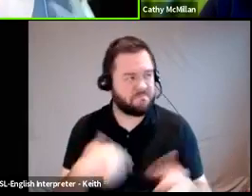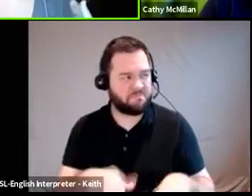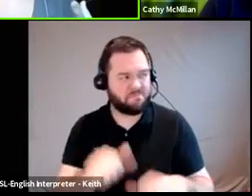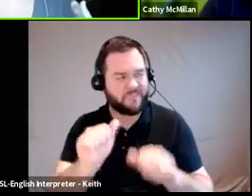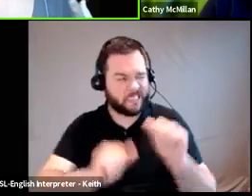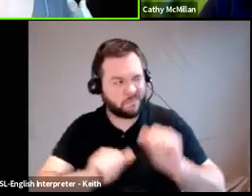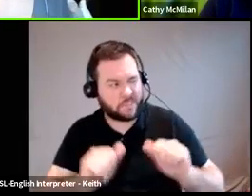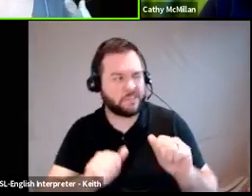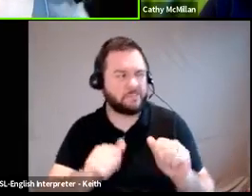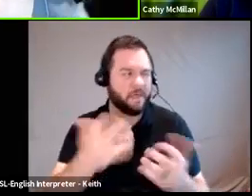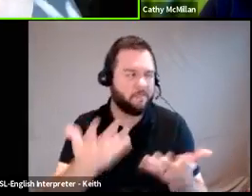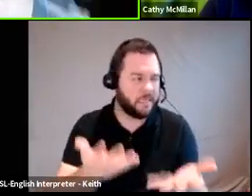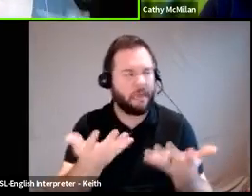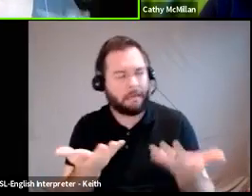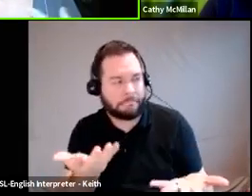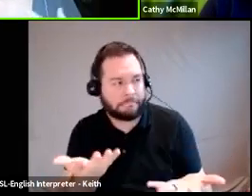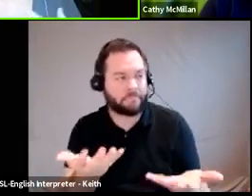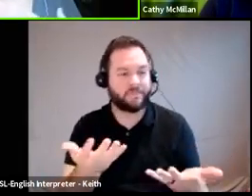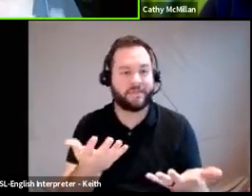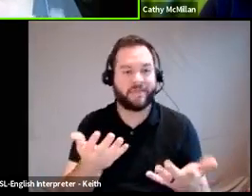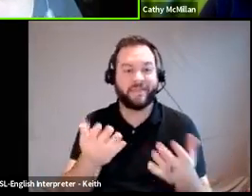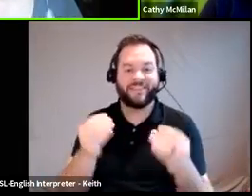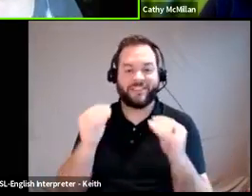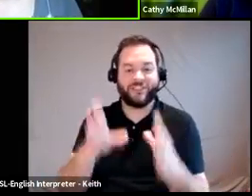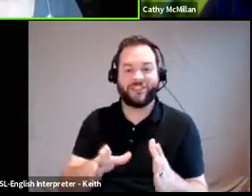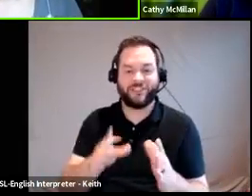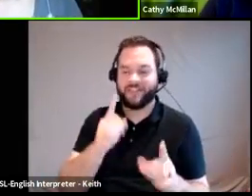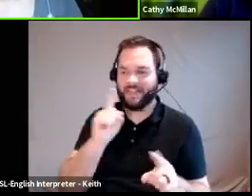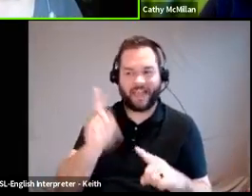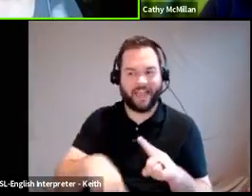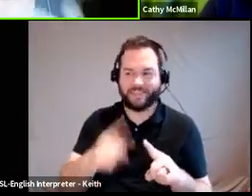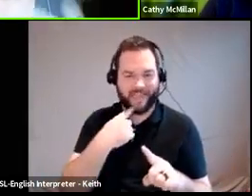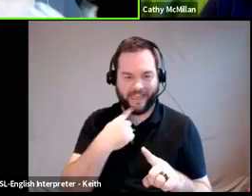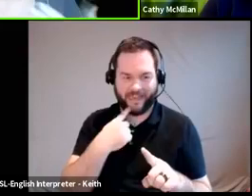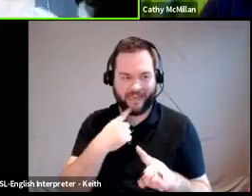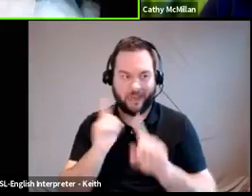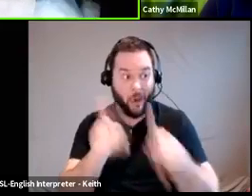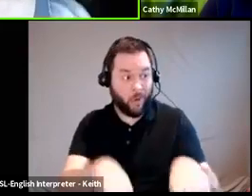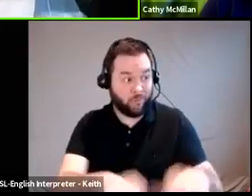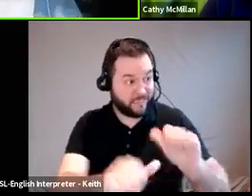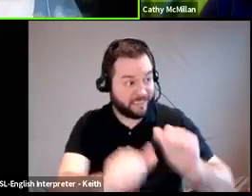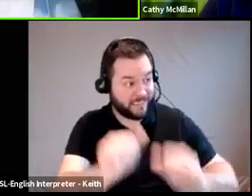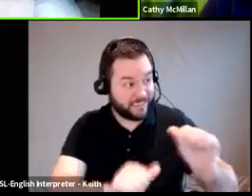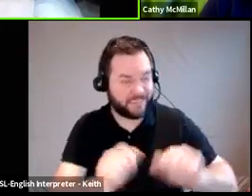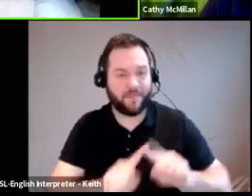said what do you think and they're like well you probably. should should.